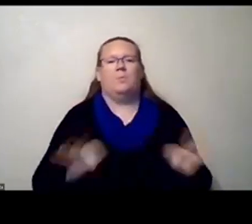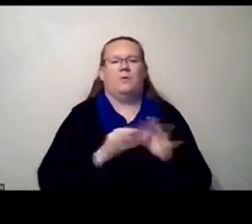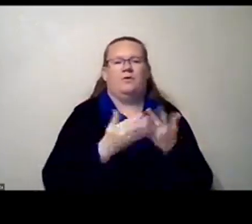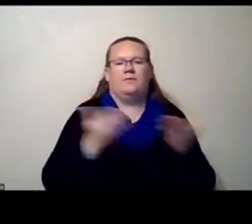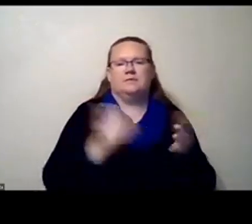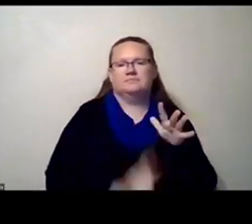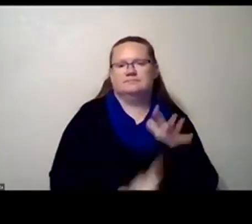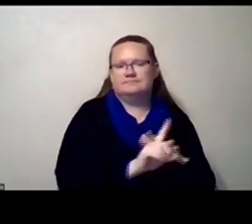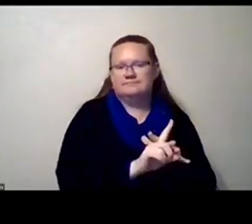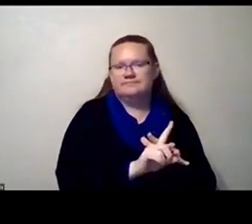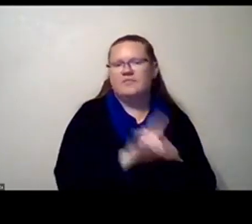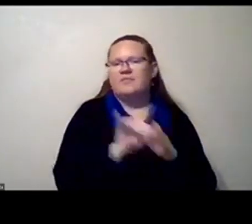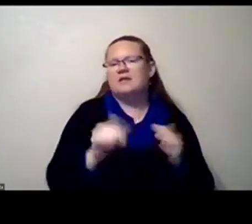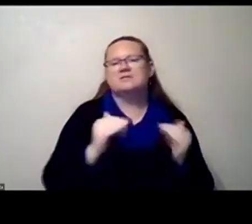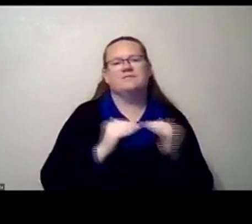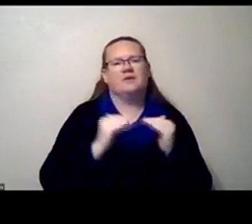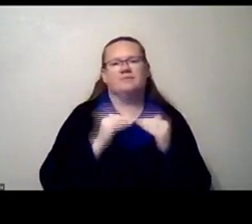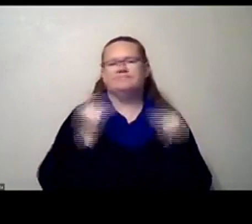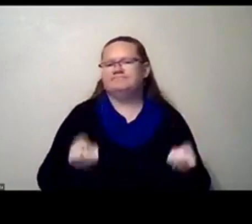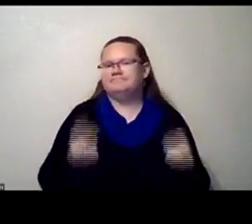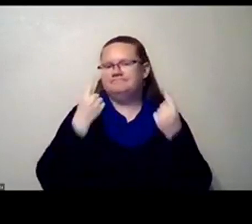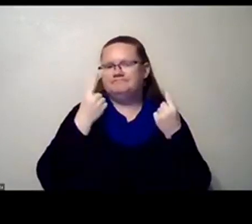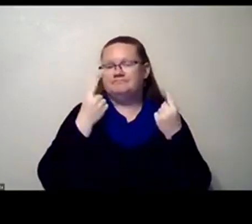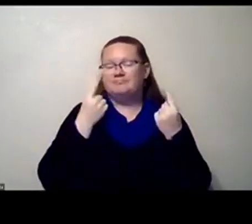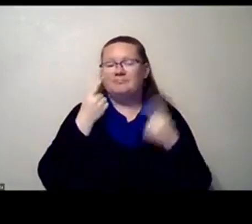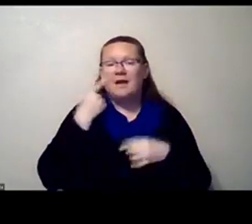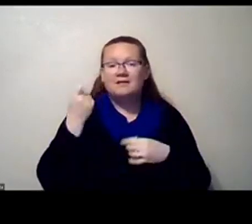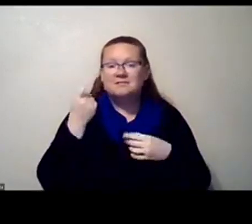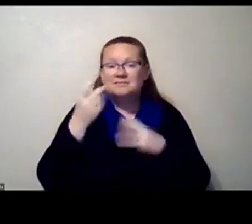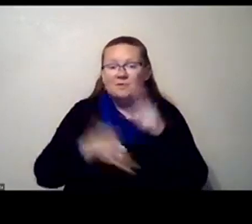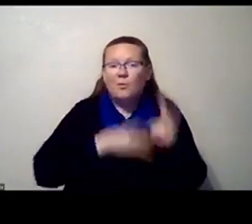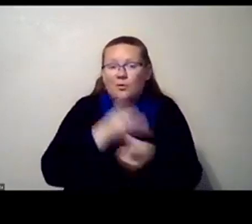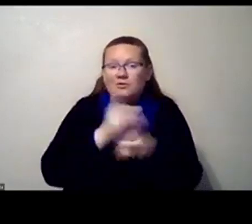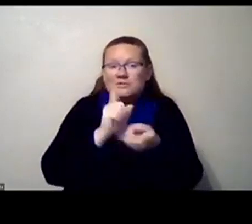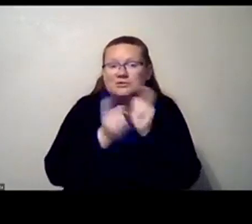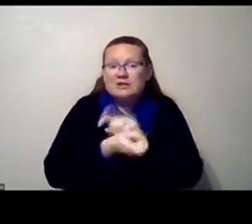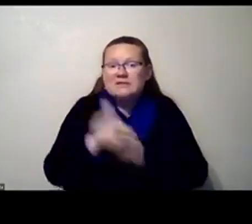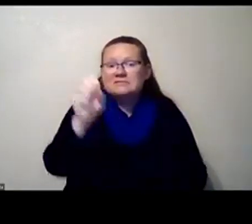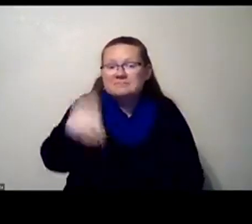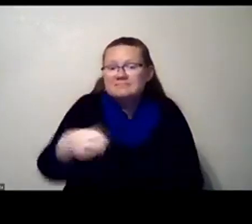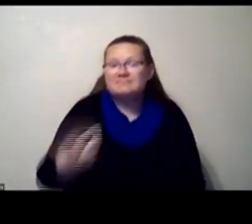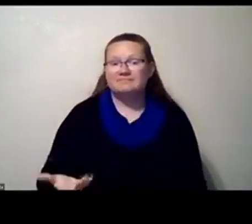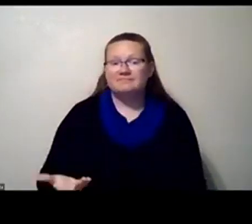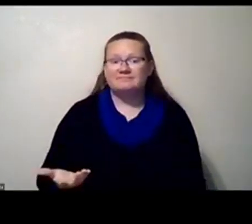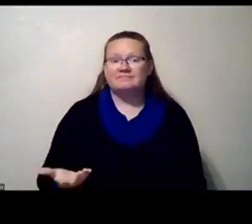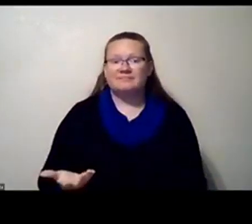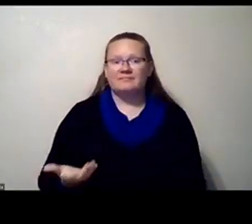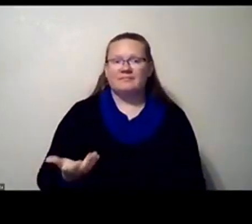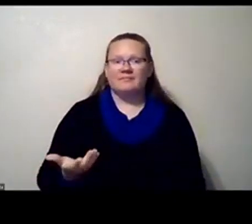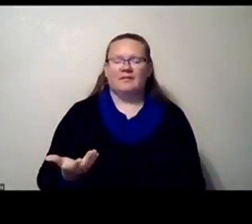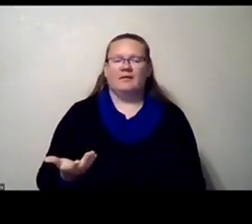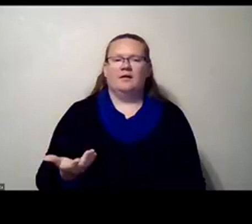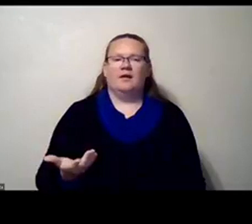So the world has changed. I know there are in anticipation of questions you may have there